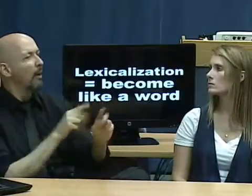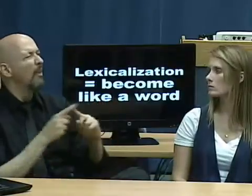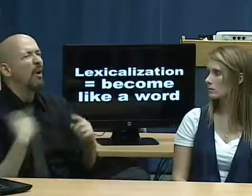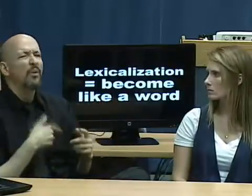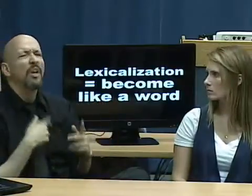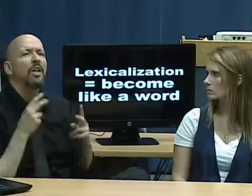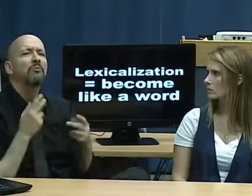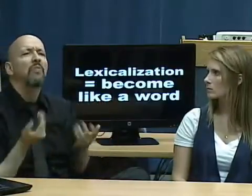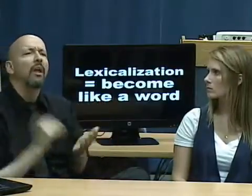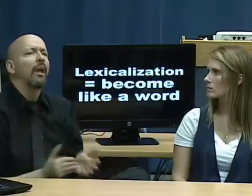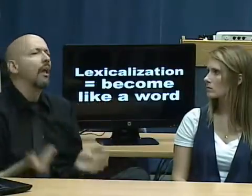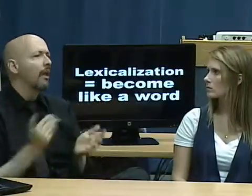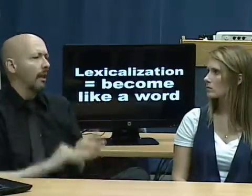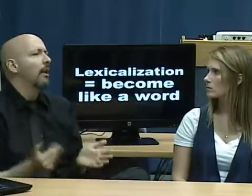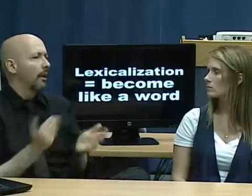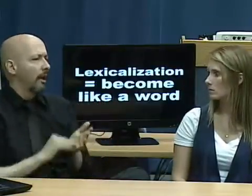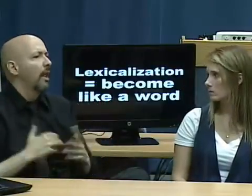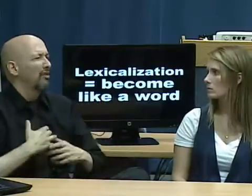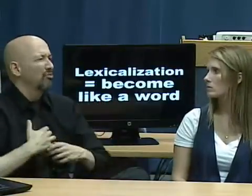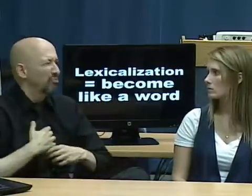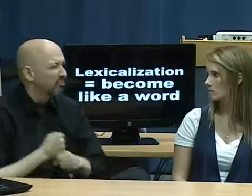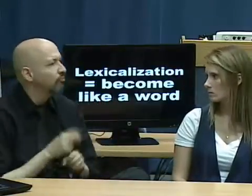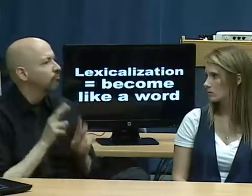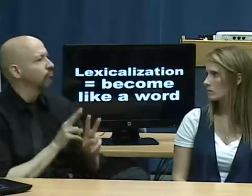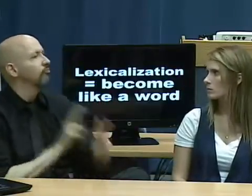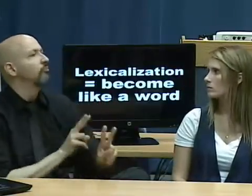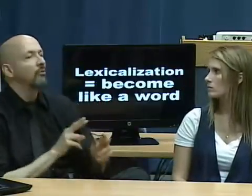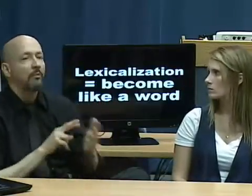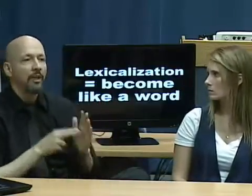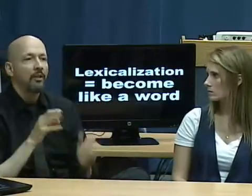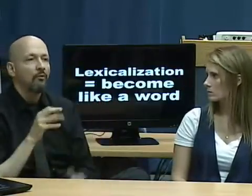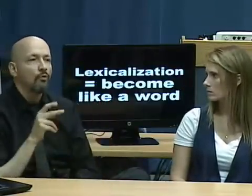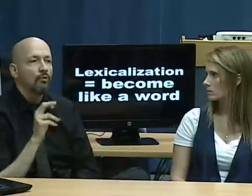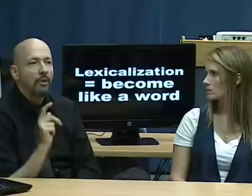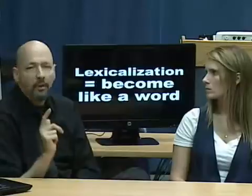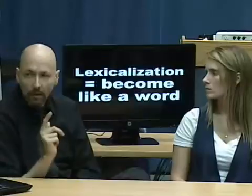We'd see that signed again and again, and we condensed (lexicalized) this sign to mean FUNERAL.